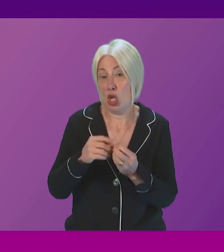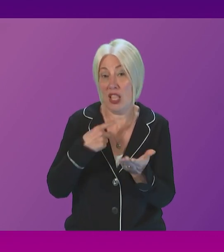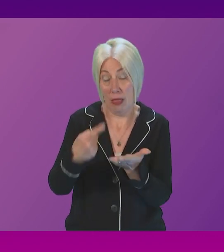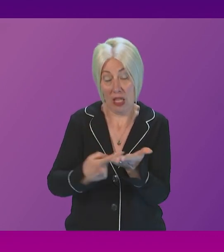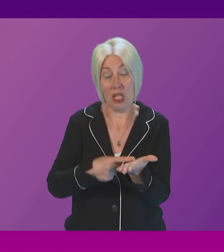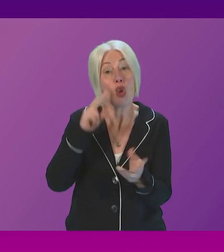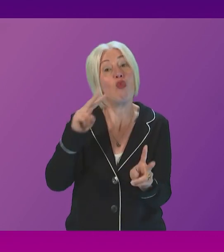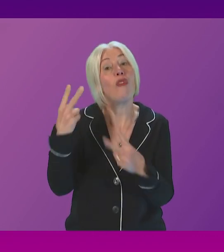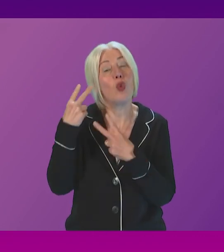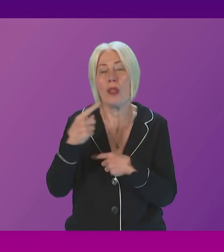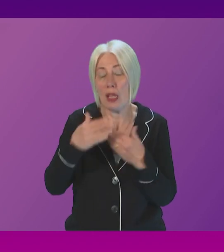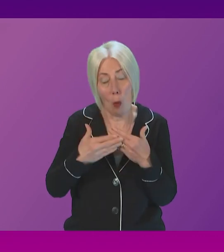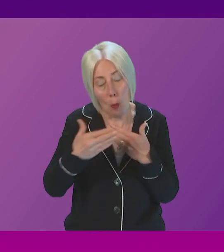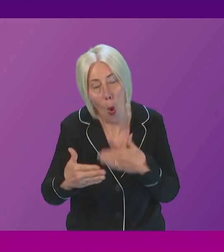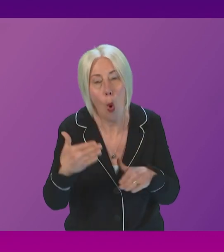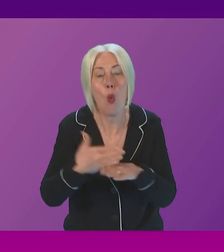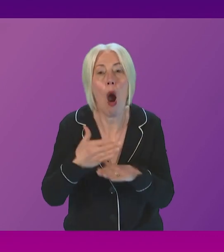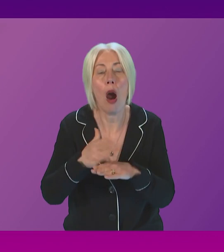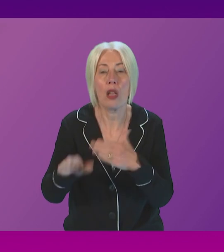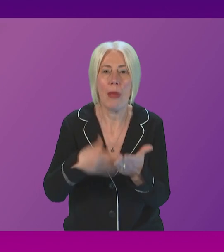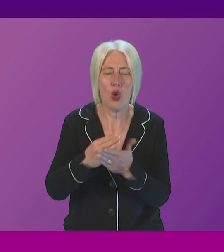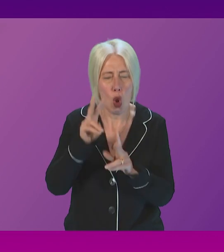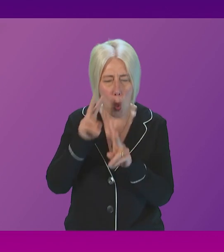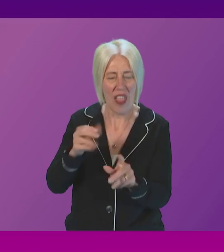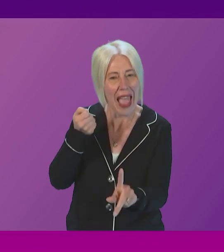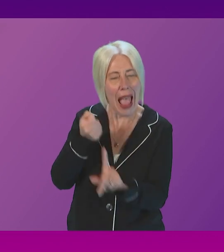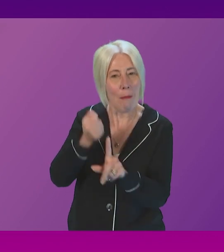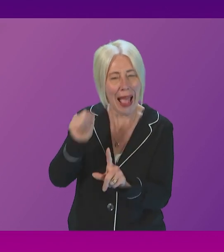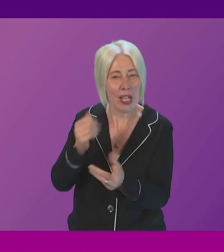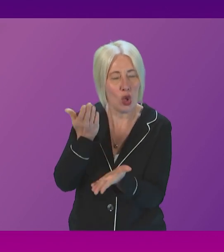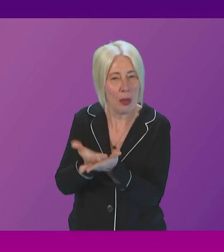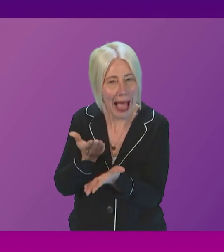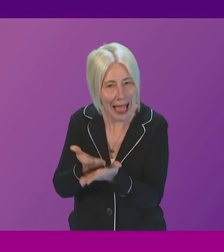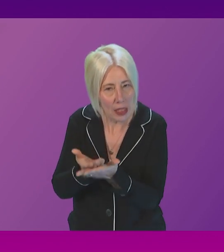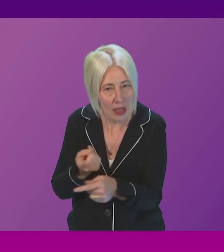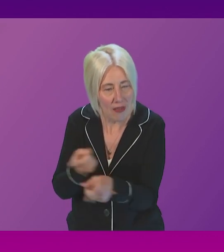that further work be undertaken to understand the impact on demand resulting from removal of